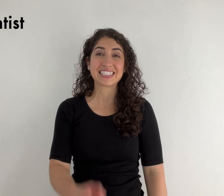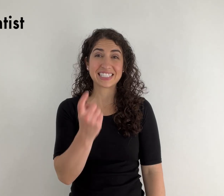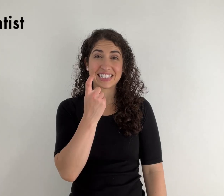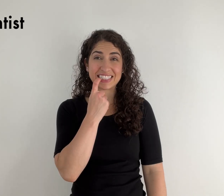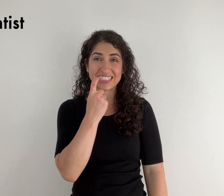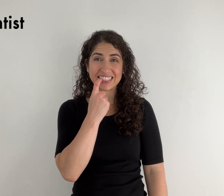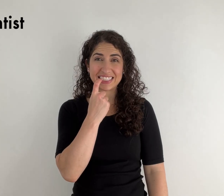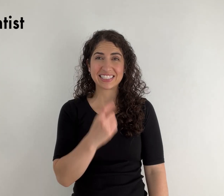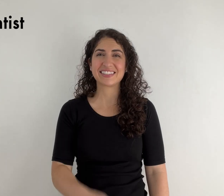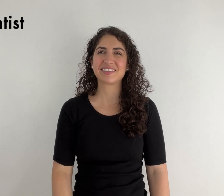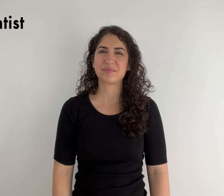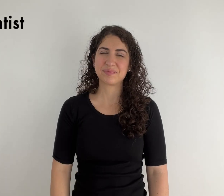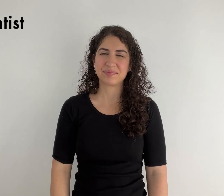DENTIST